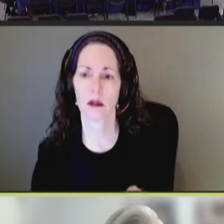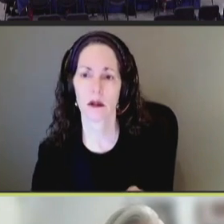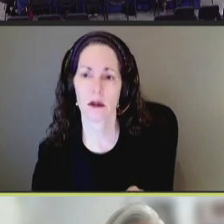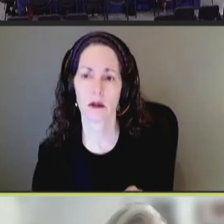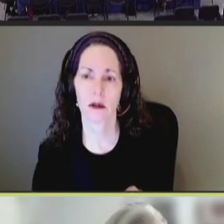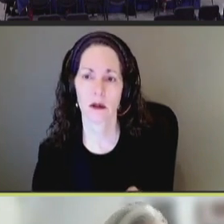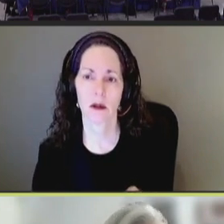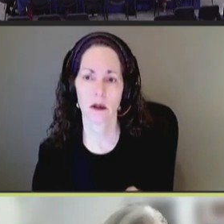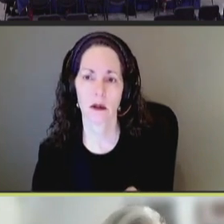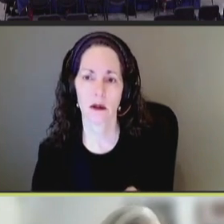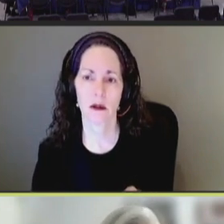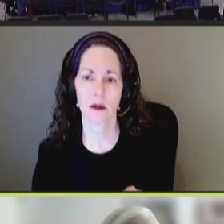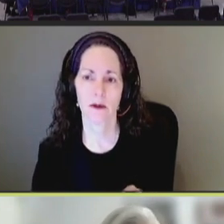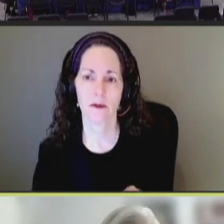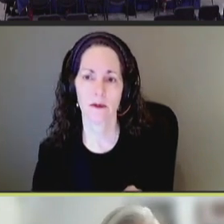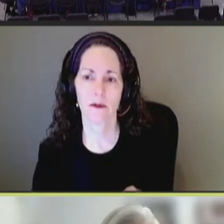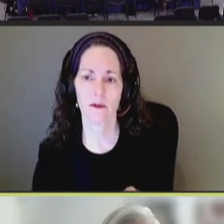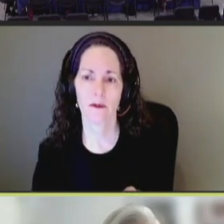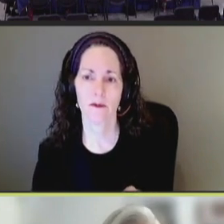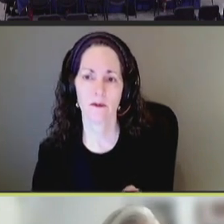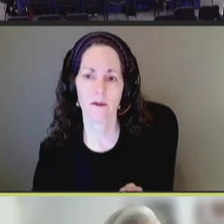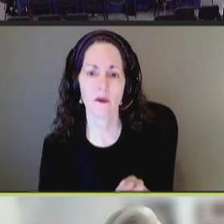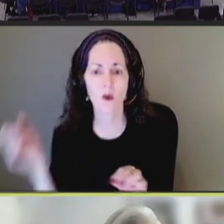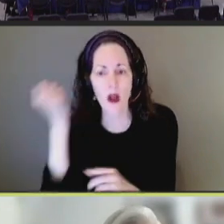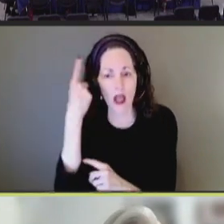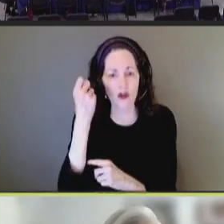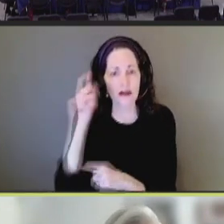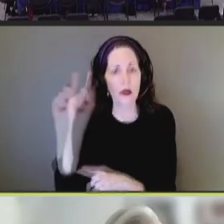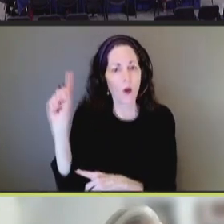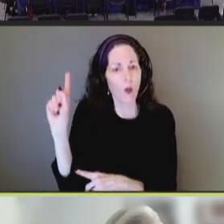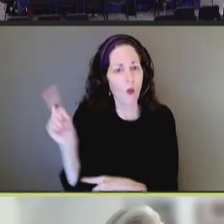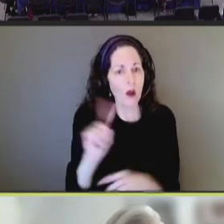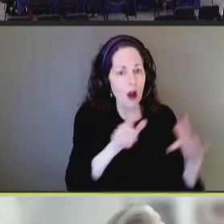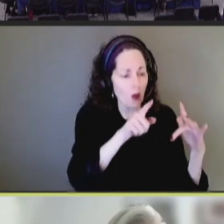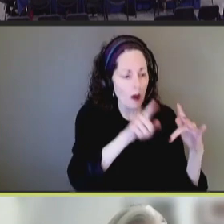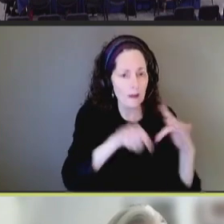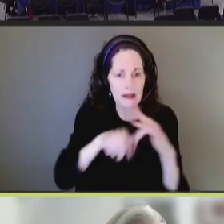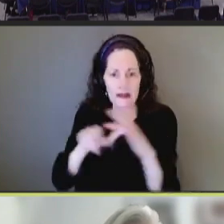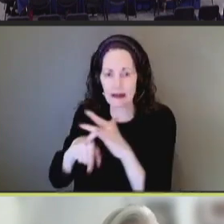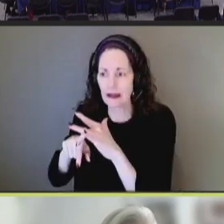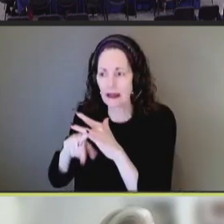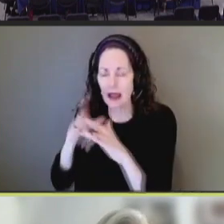which populations may be missed, and where we should be focusing our efforts. And we do this